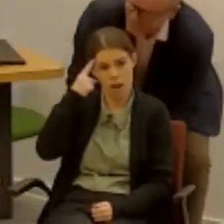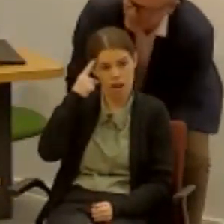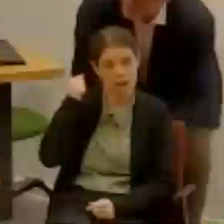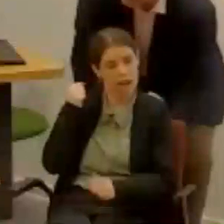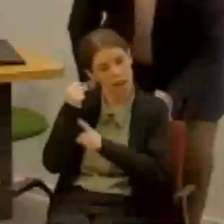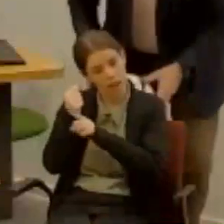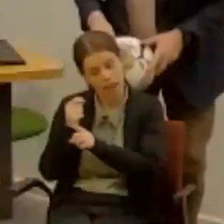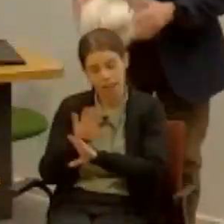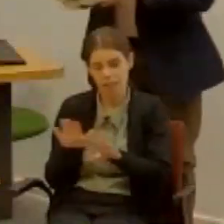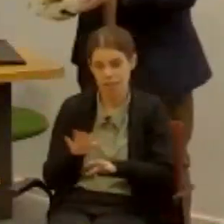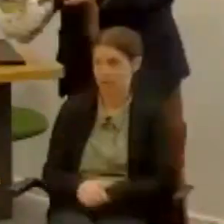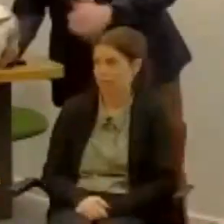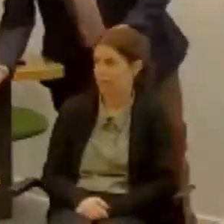along aye.